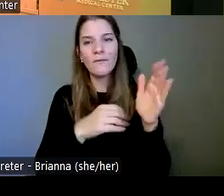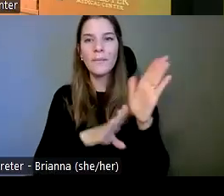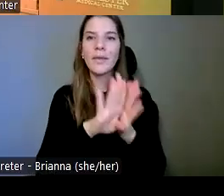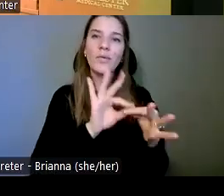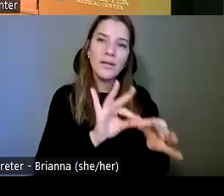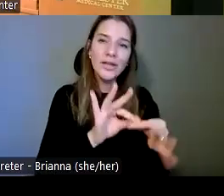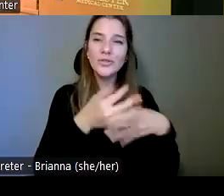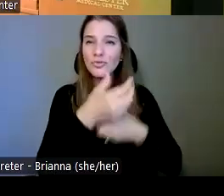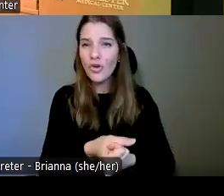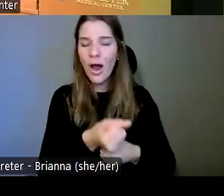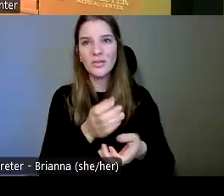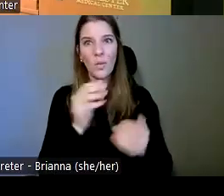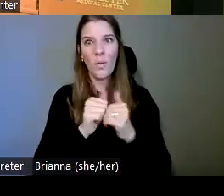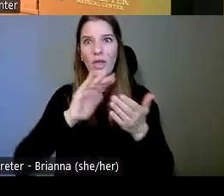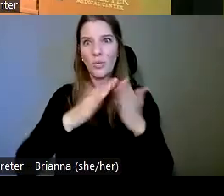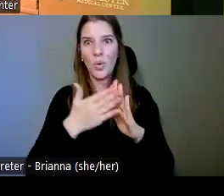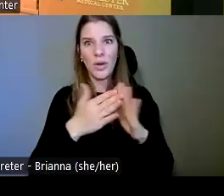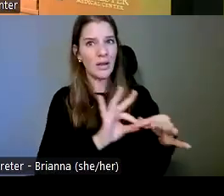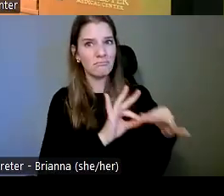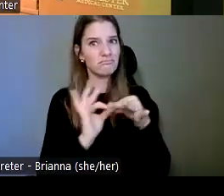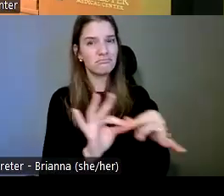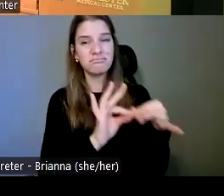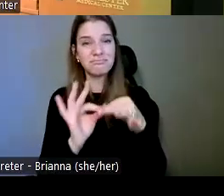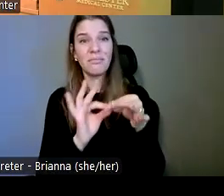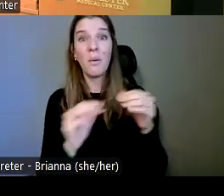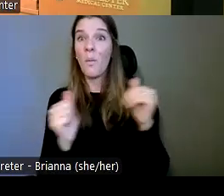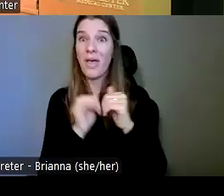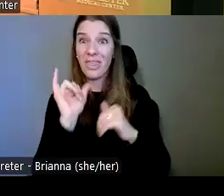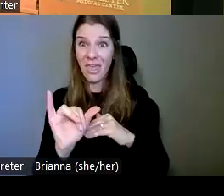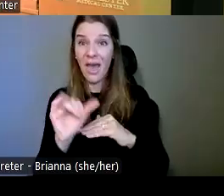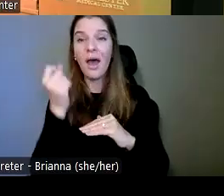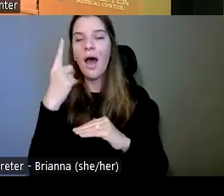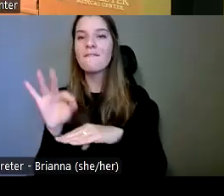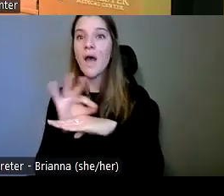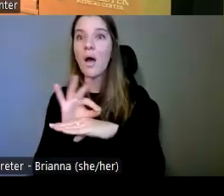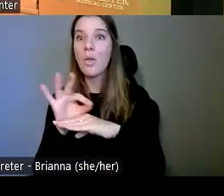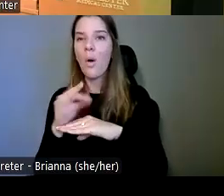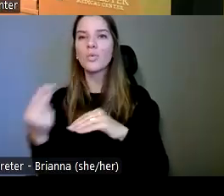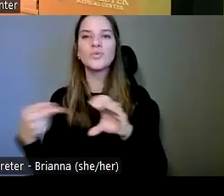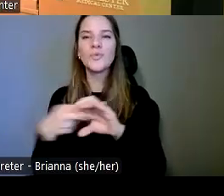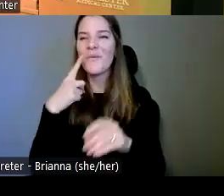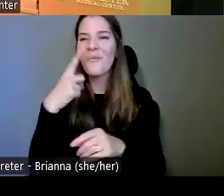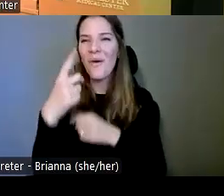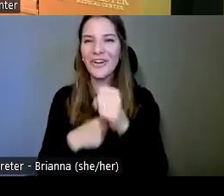collaboration and then on top of that with that the fellows can come in for one year chunks right